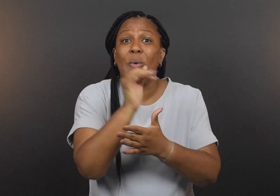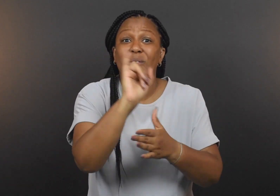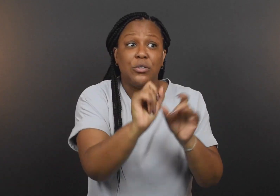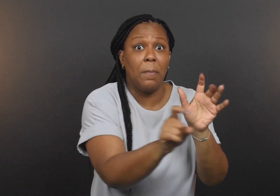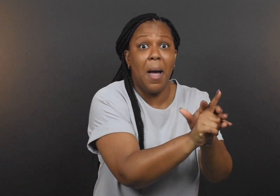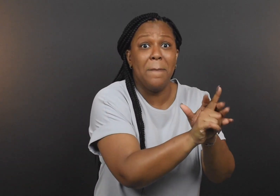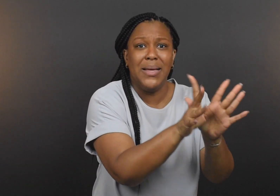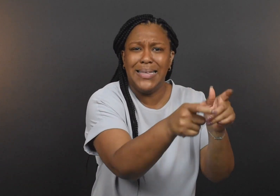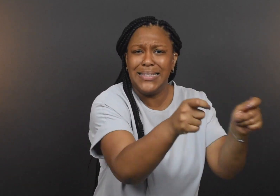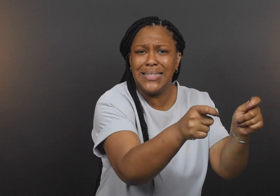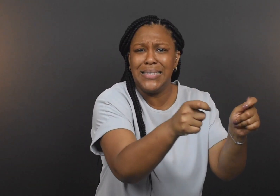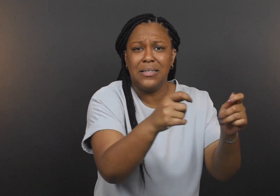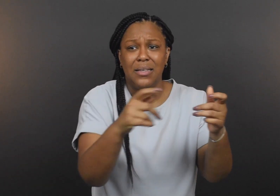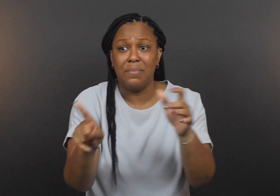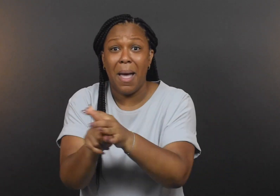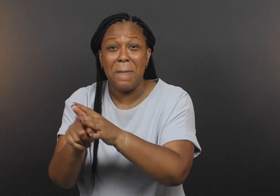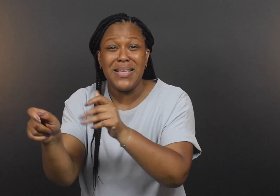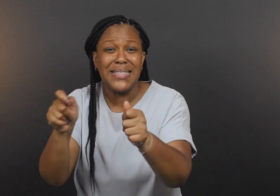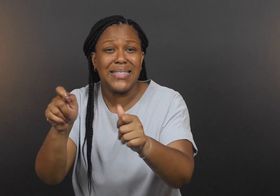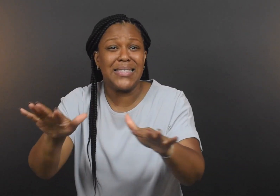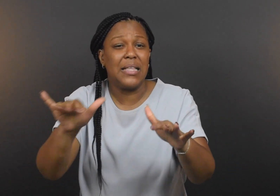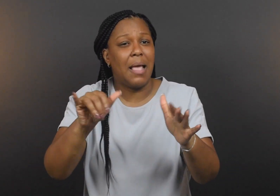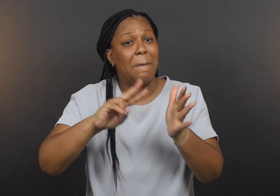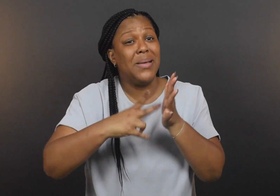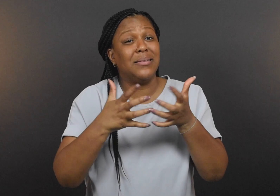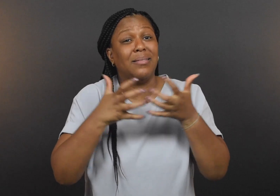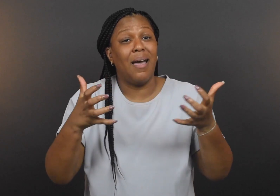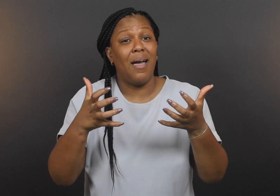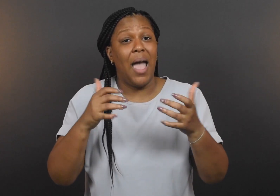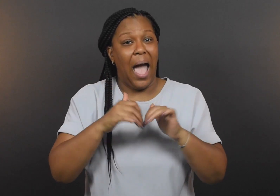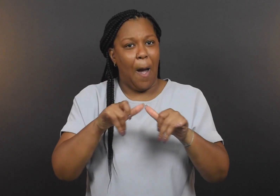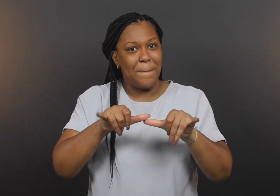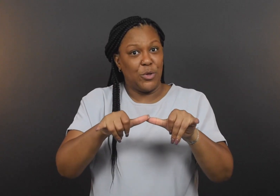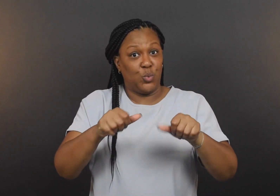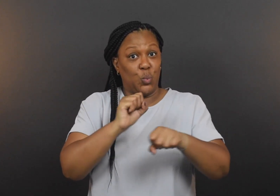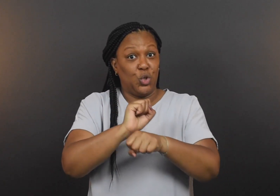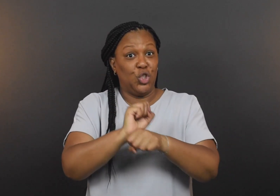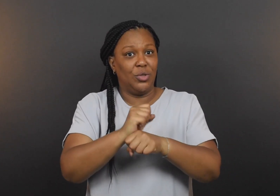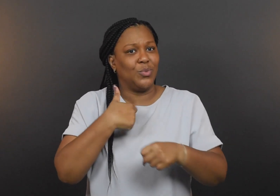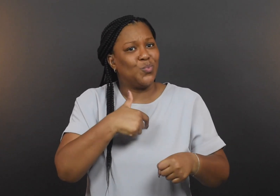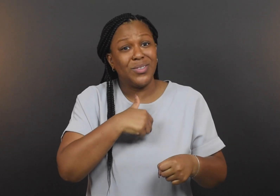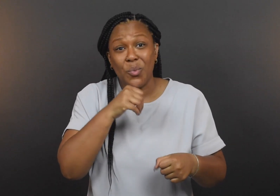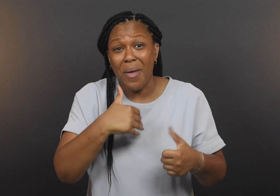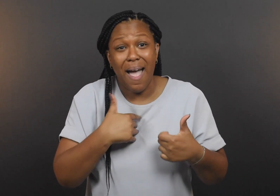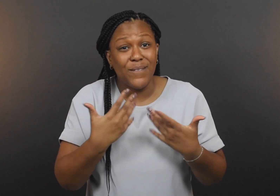lead to a drop in new infections, it means a lot. The measures work,